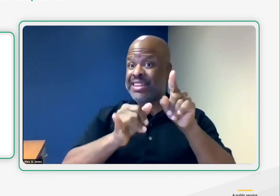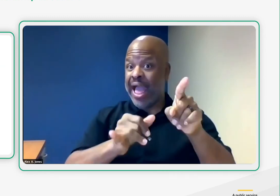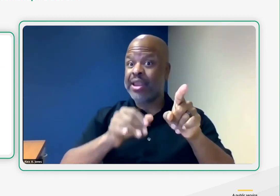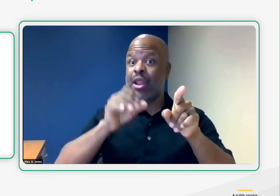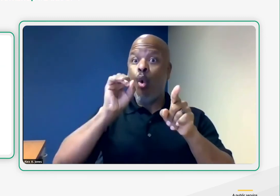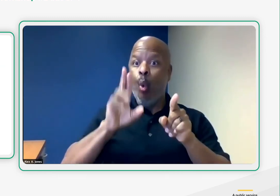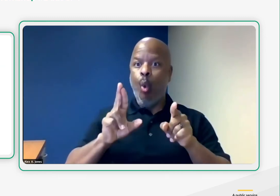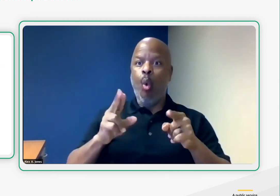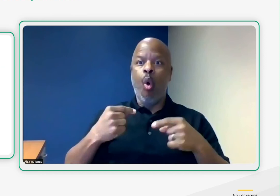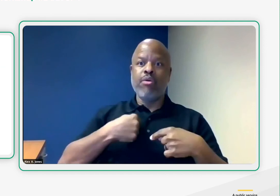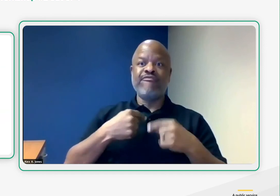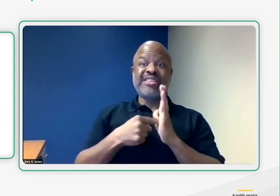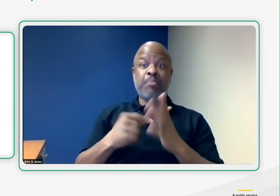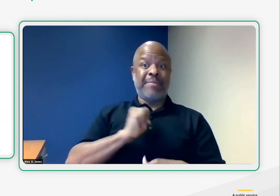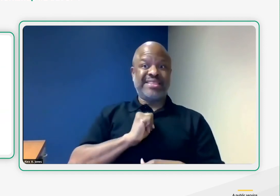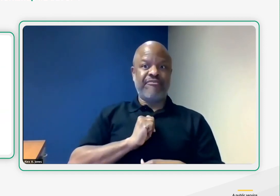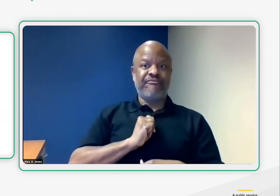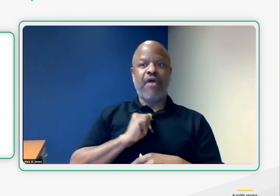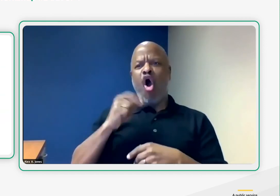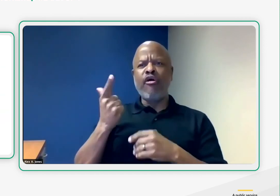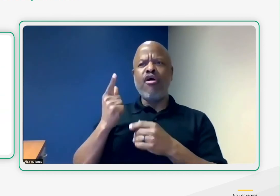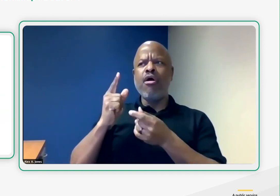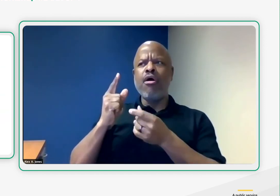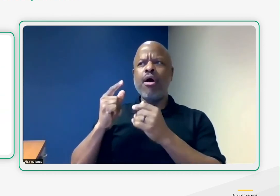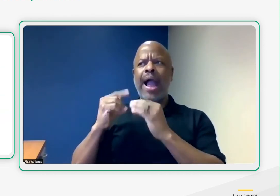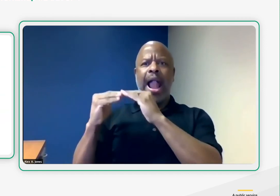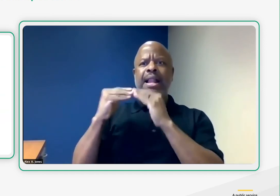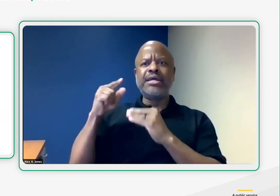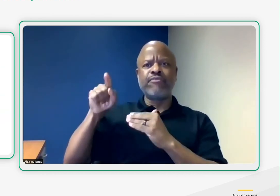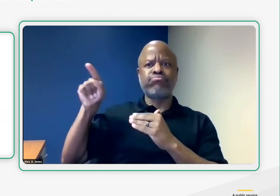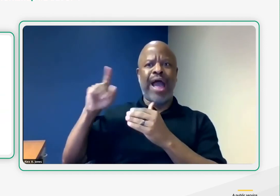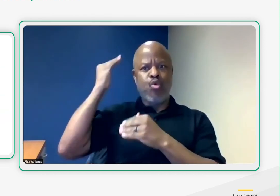For a family, if you start from the age of 18 saving money, or how do I know